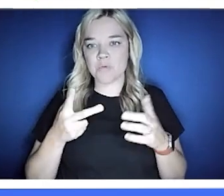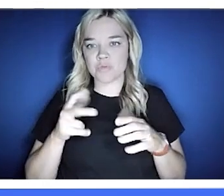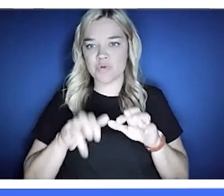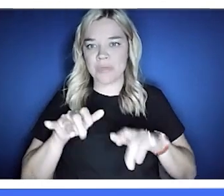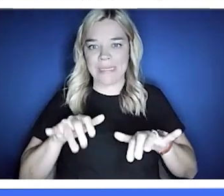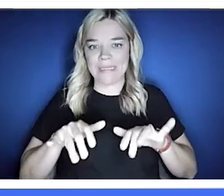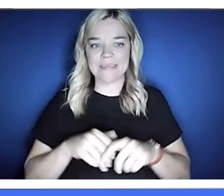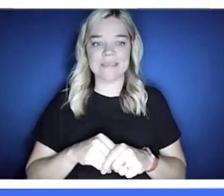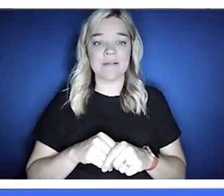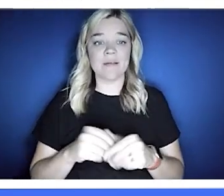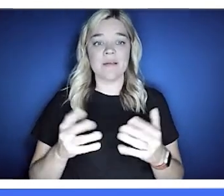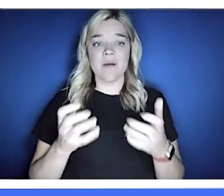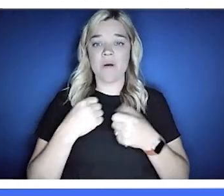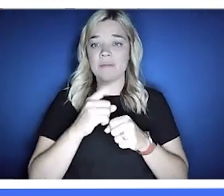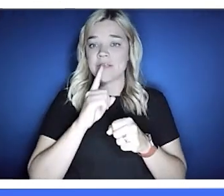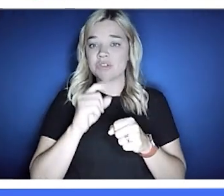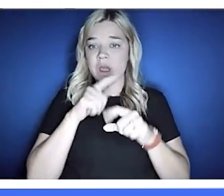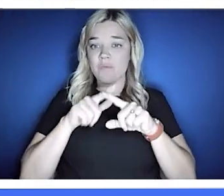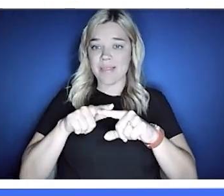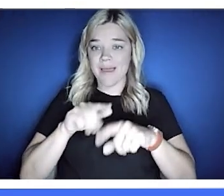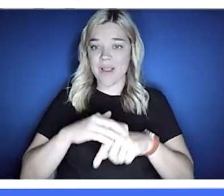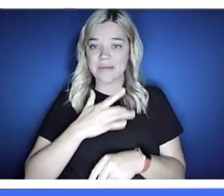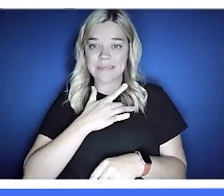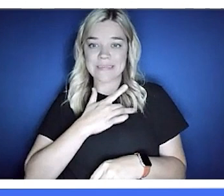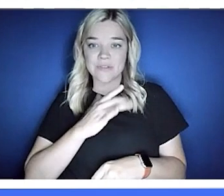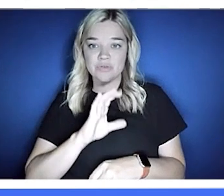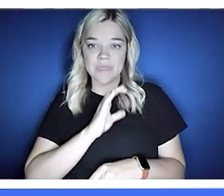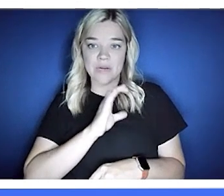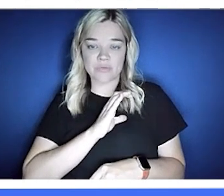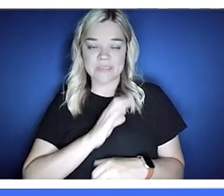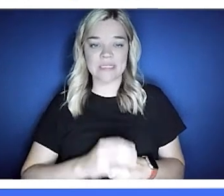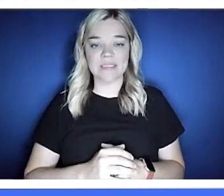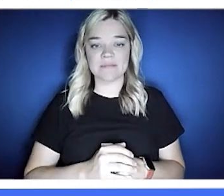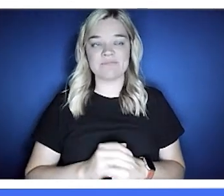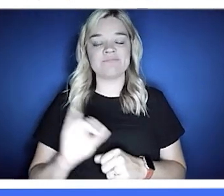We want to make sure that we're not relying on sensory characteristics, such as shape,